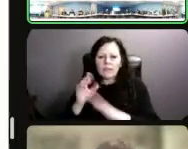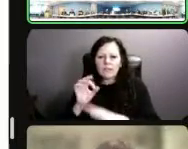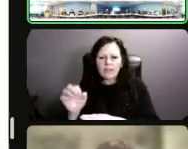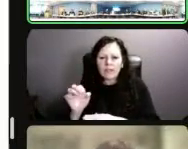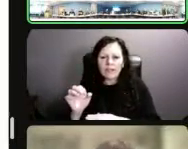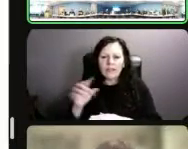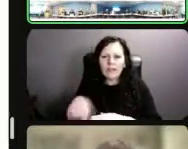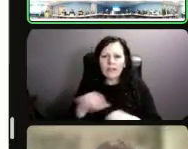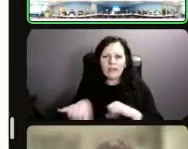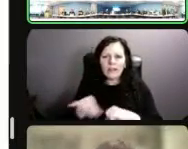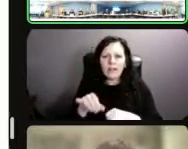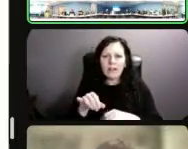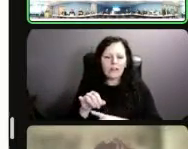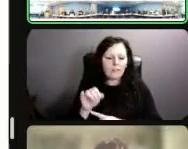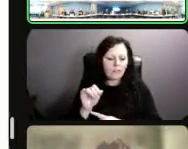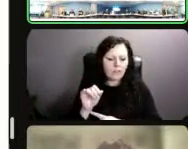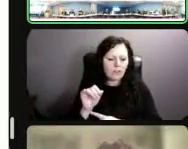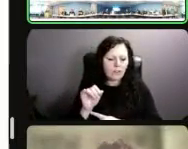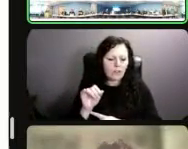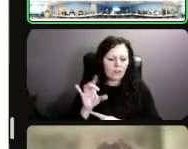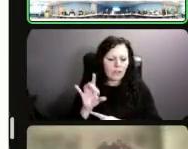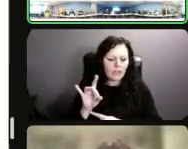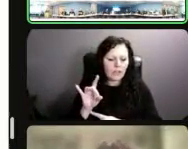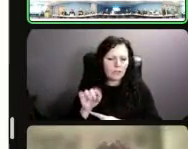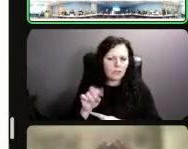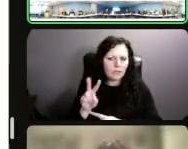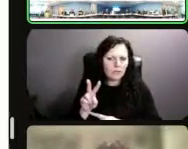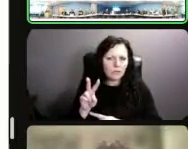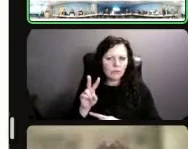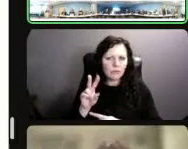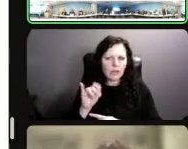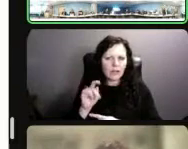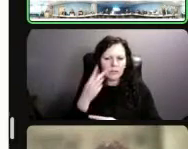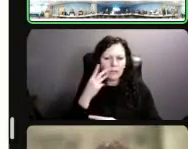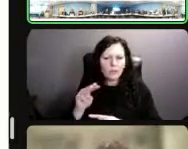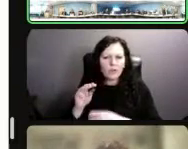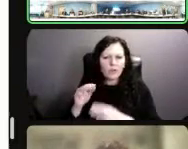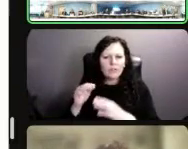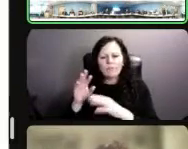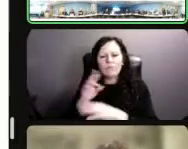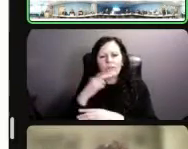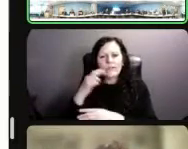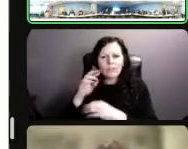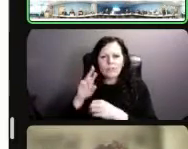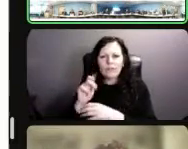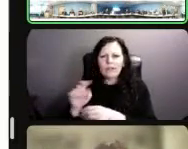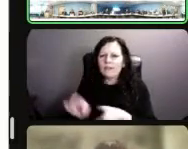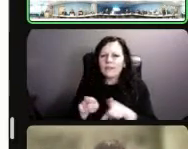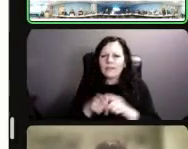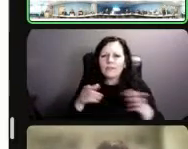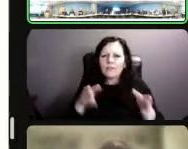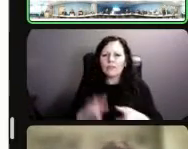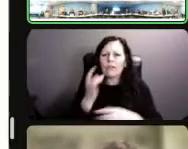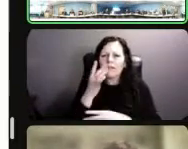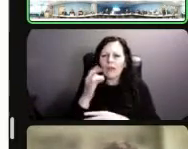INSTITUTIONAL RATE FOR SEA